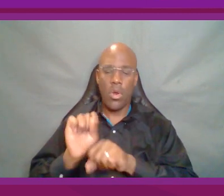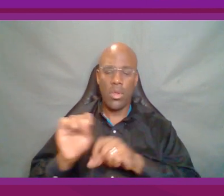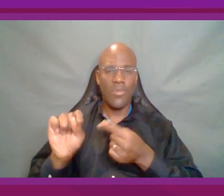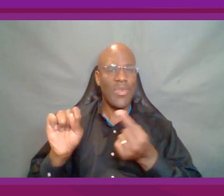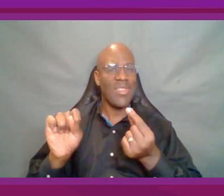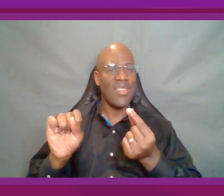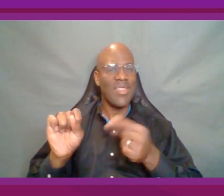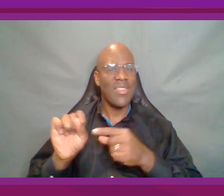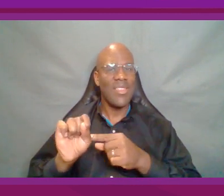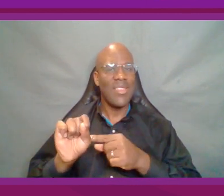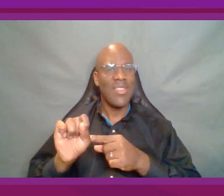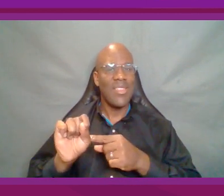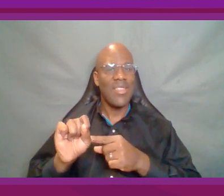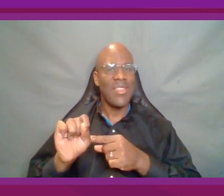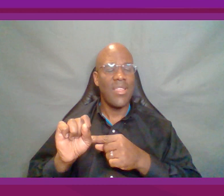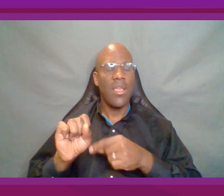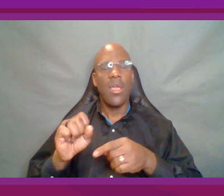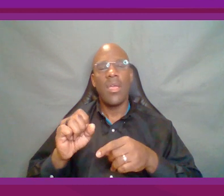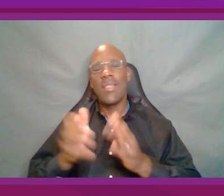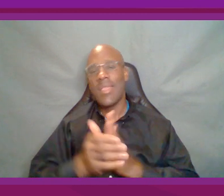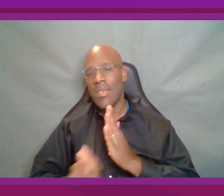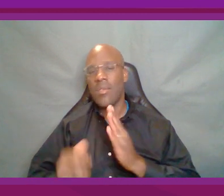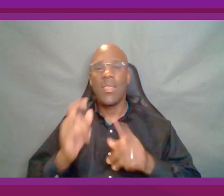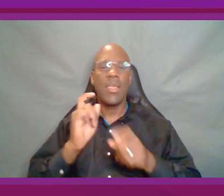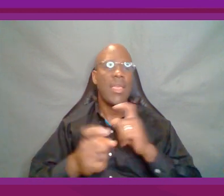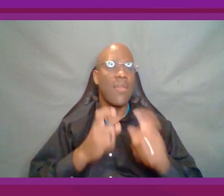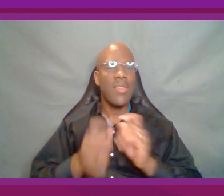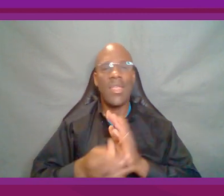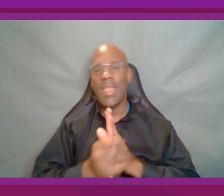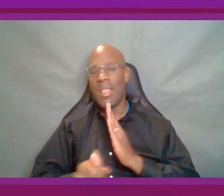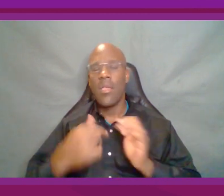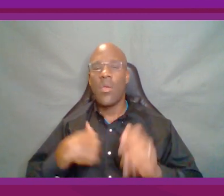particular thing, we don't look at the diversity of the skills and gifts that people have and what